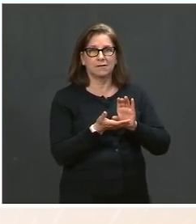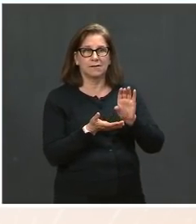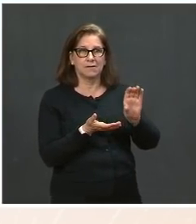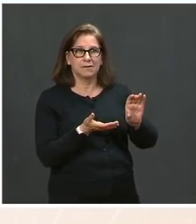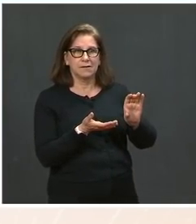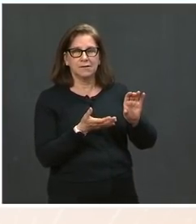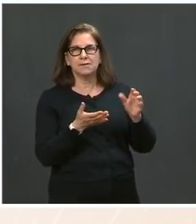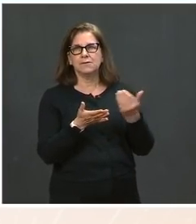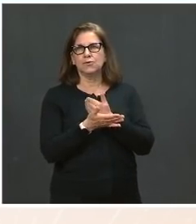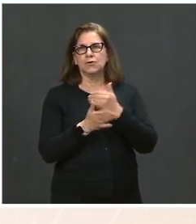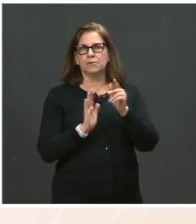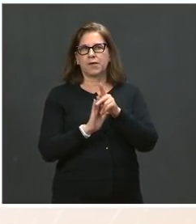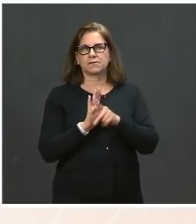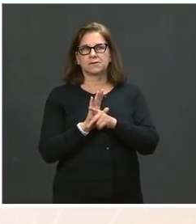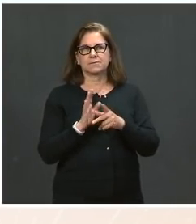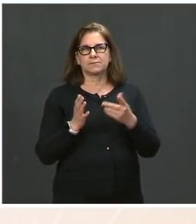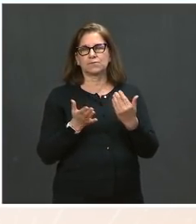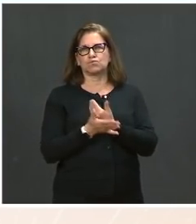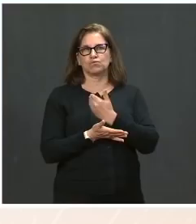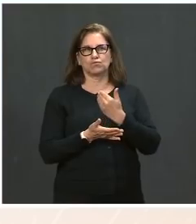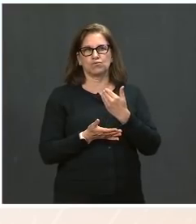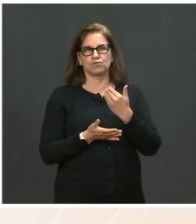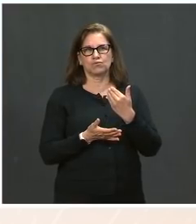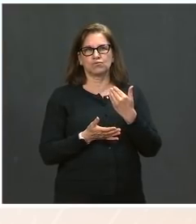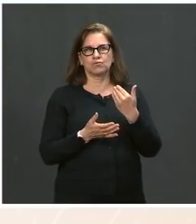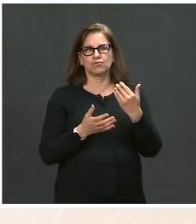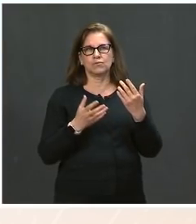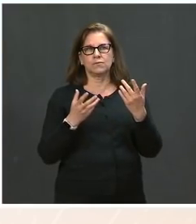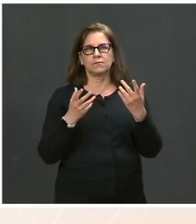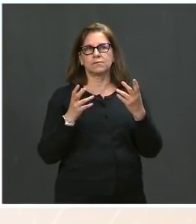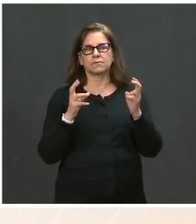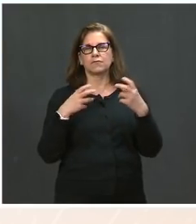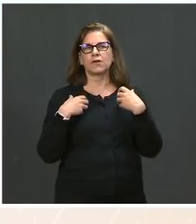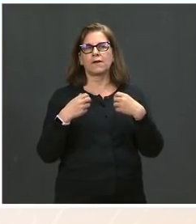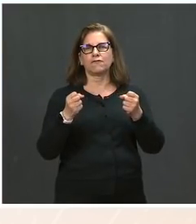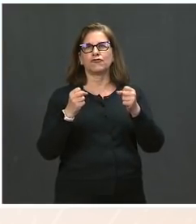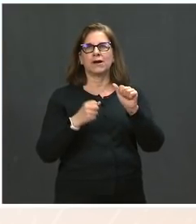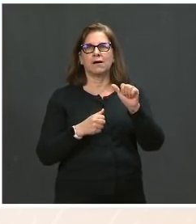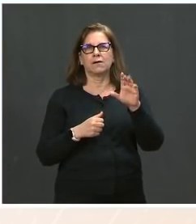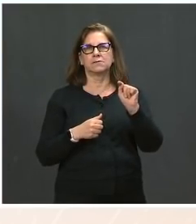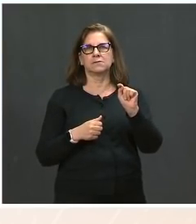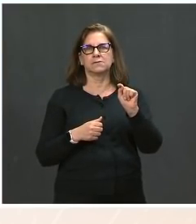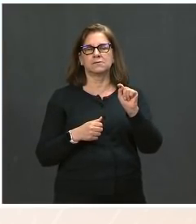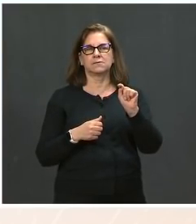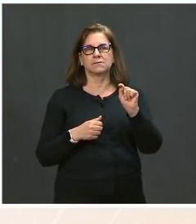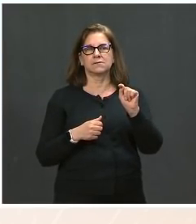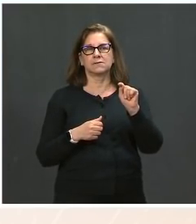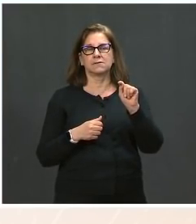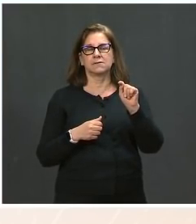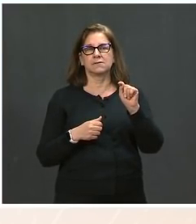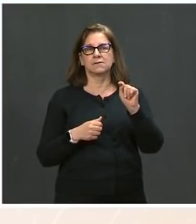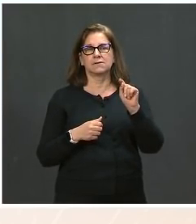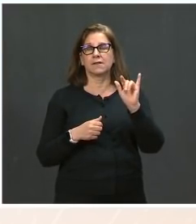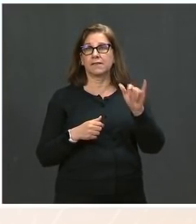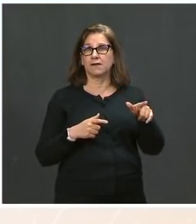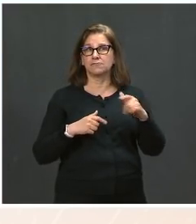that was a part of the Recovery Act. So there's just different -- we expect that to be how it's structured. That will all be discussed and finalized